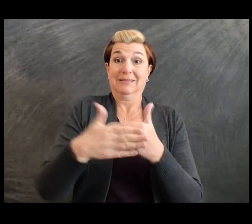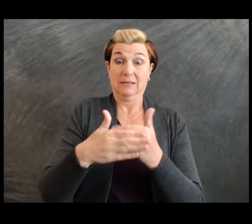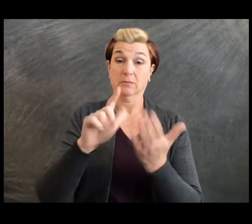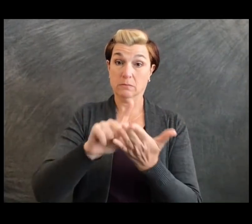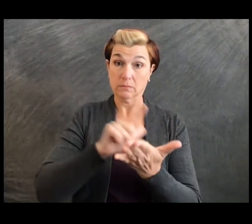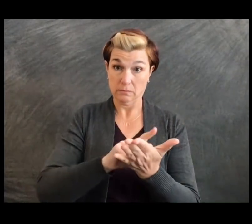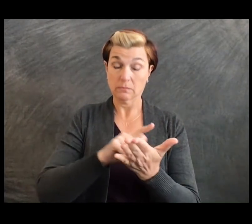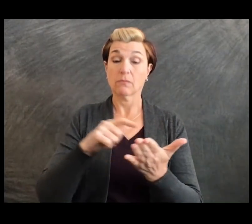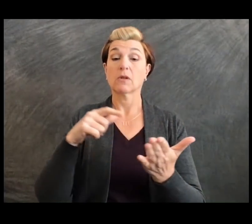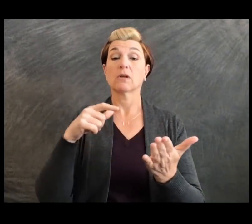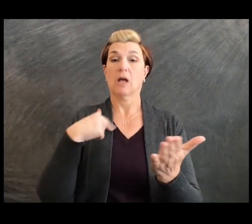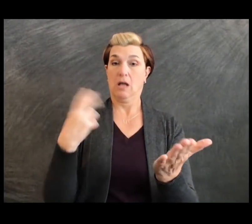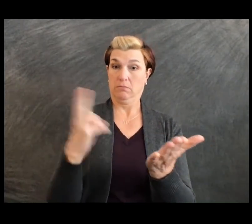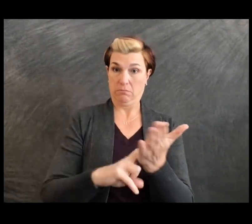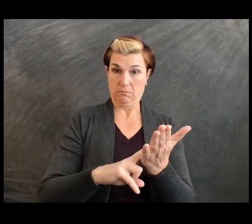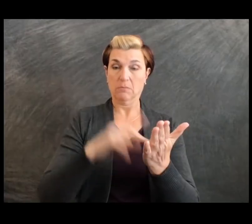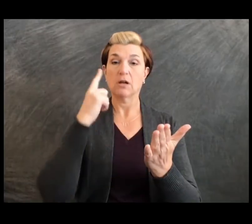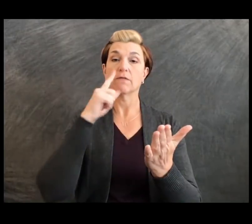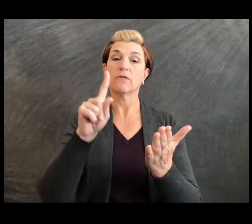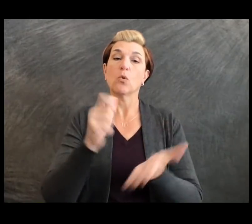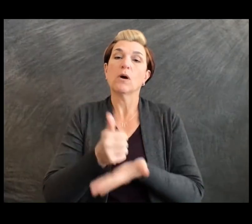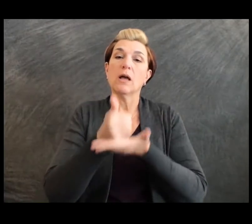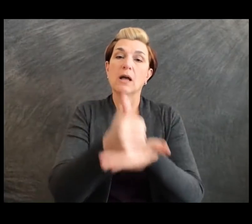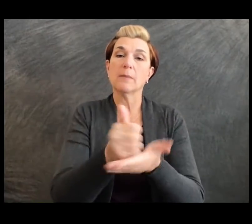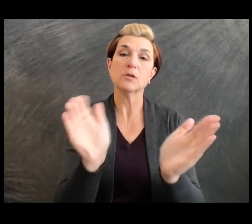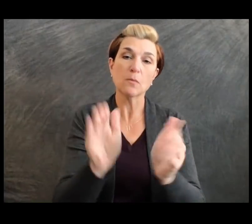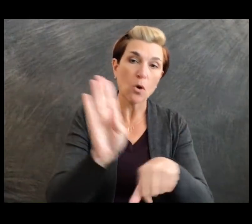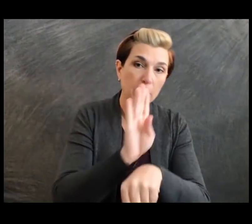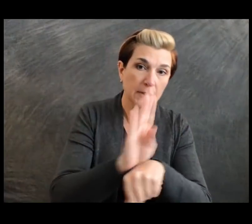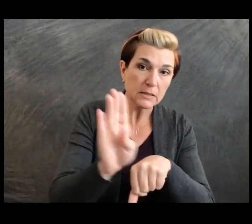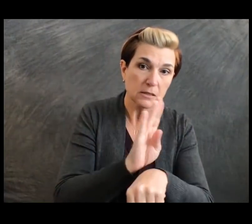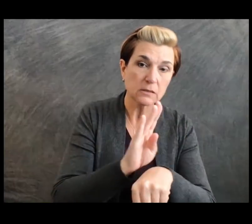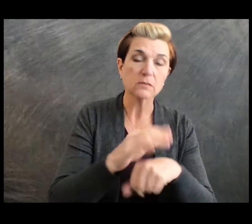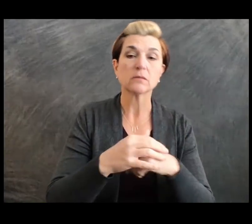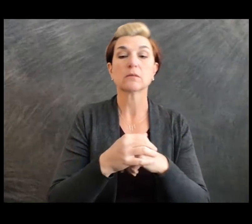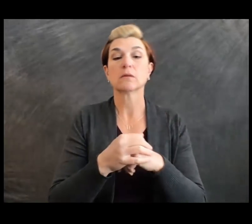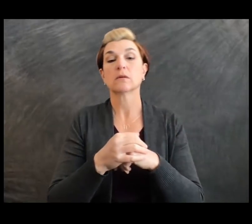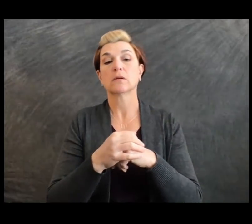affected industries and give direct payments to our great workers and